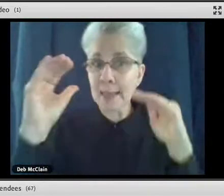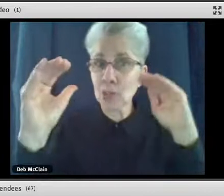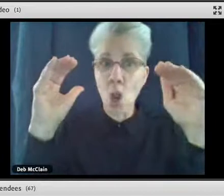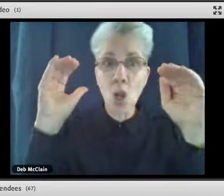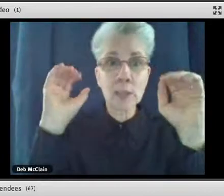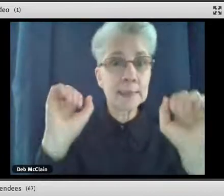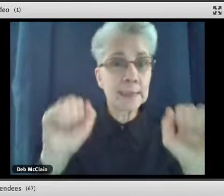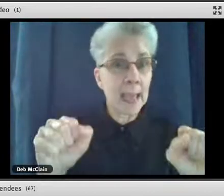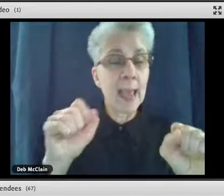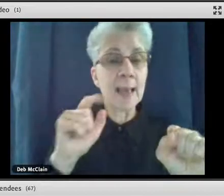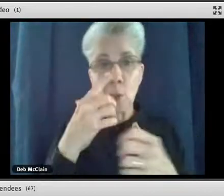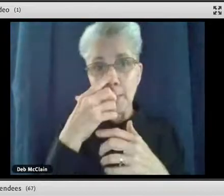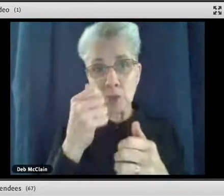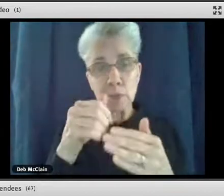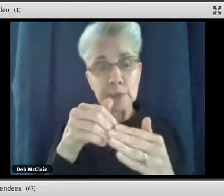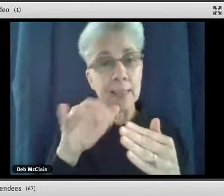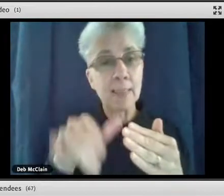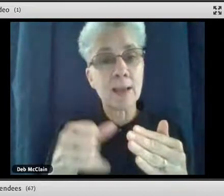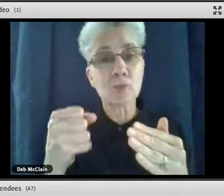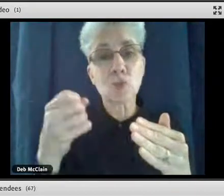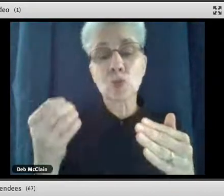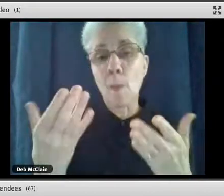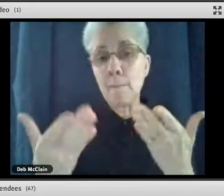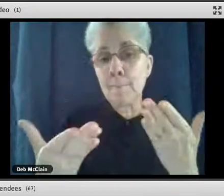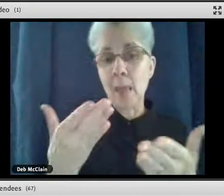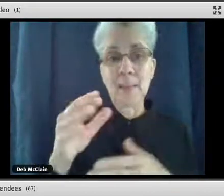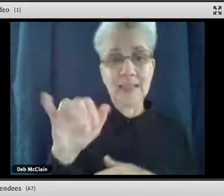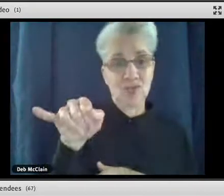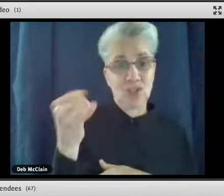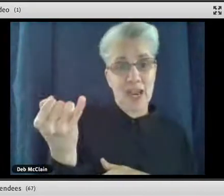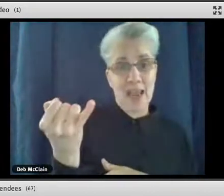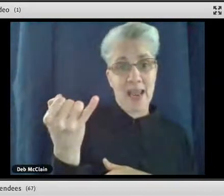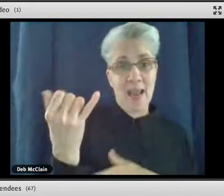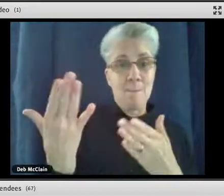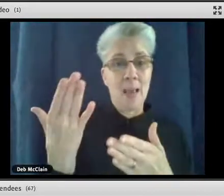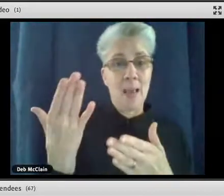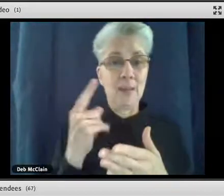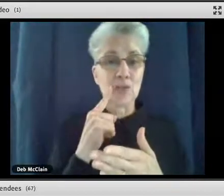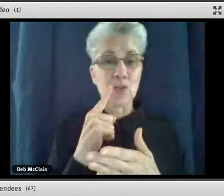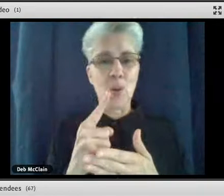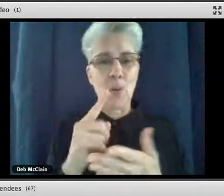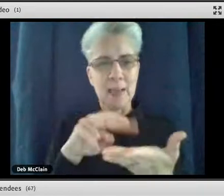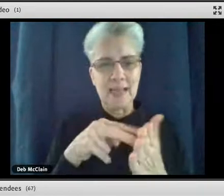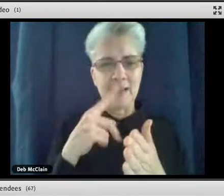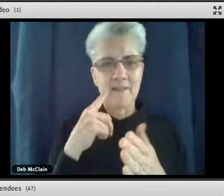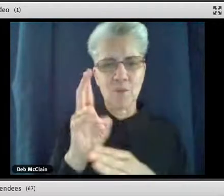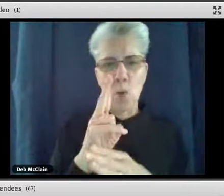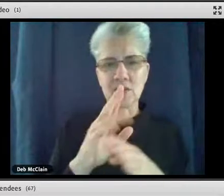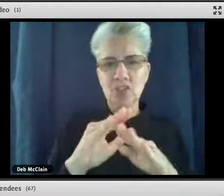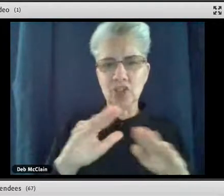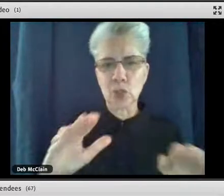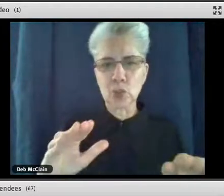right, and up. So it can be an adult who would be interested in this. So maybe "j," right?